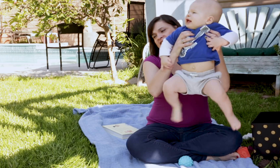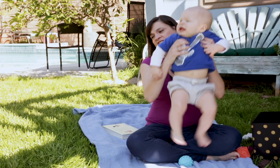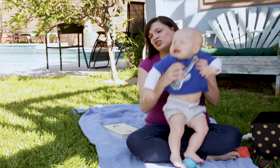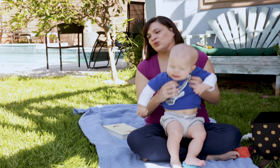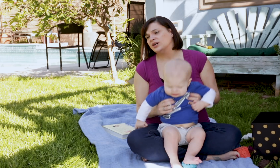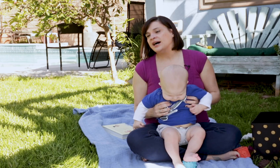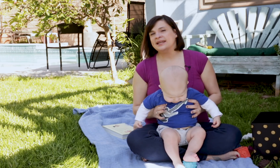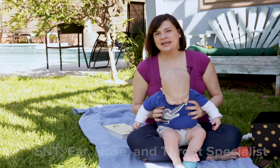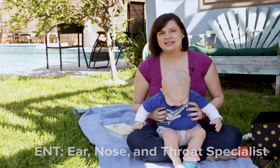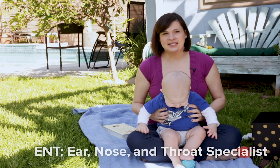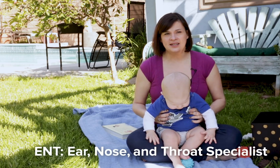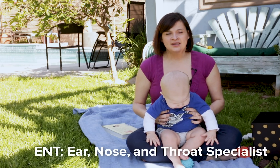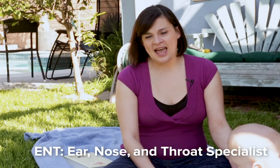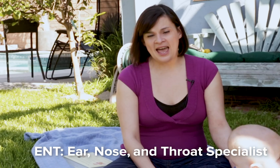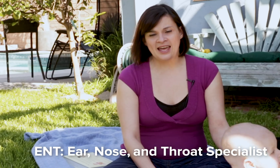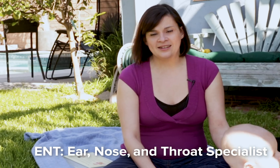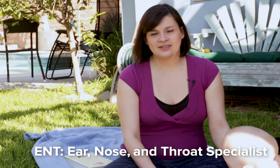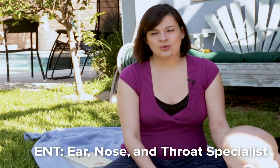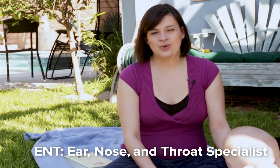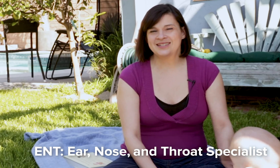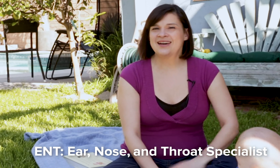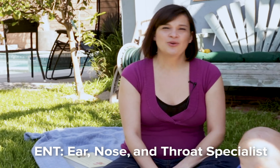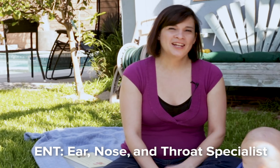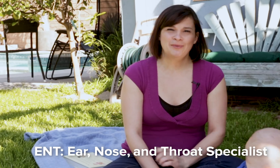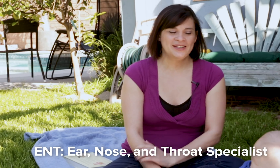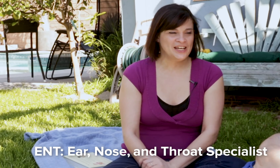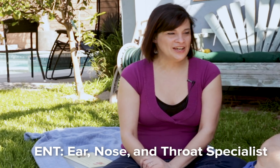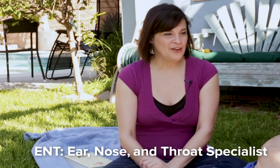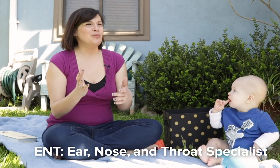She sent us to an ENT and we didn't have a great experience there either.